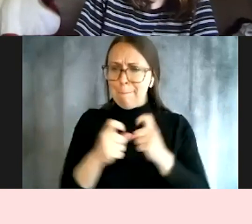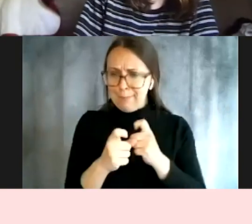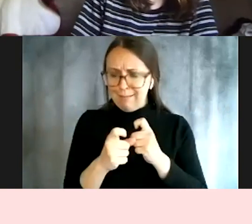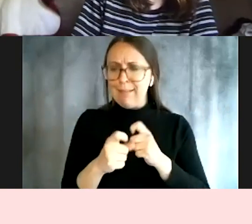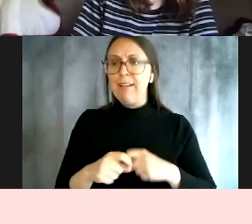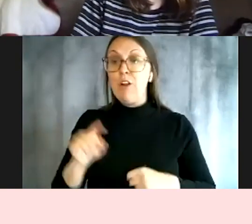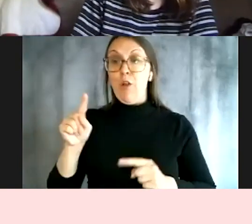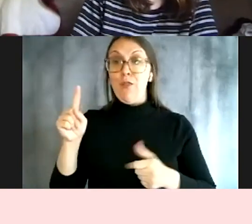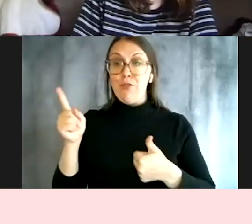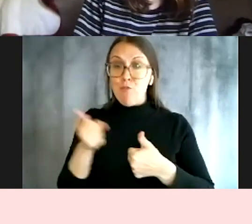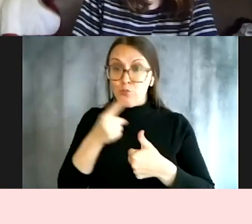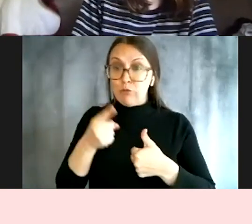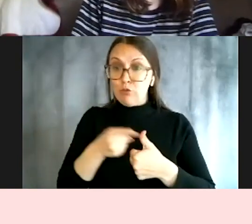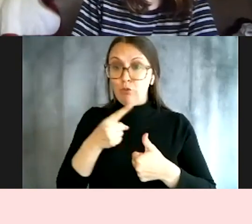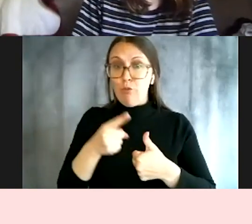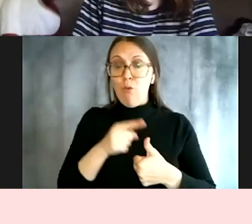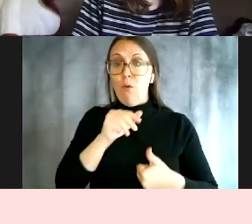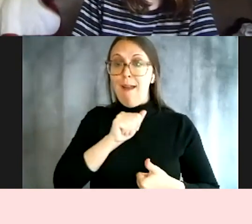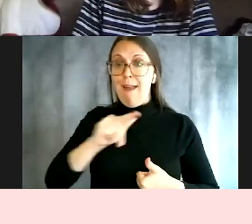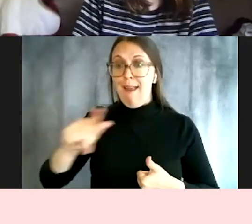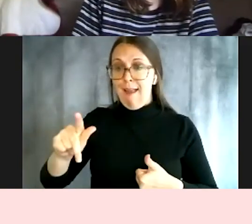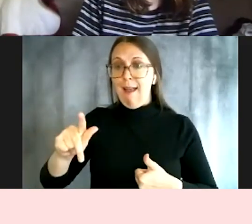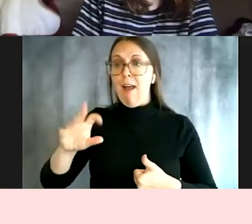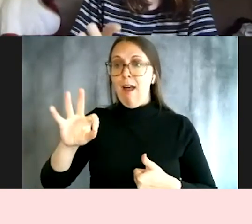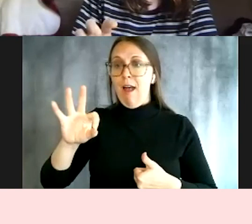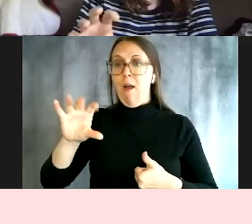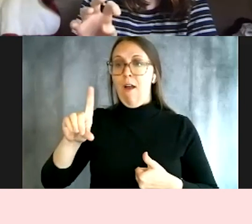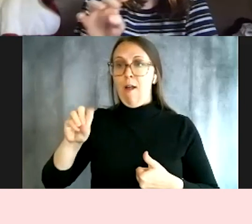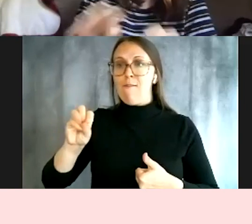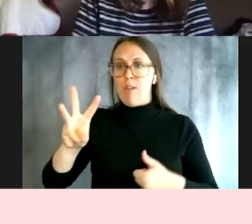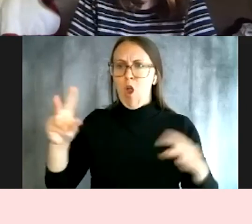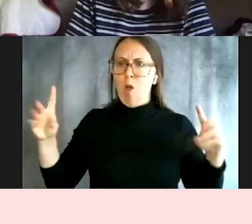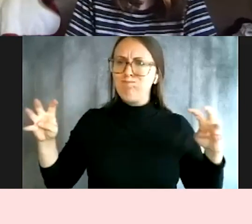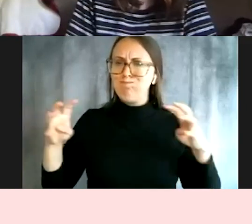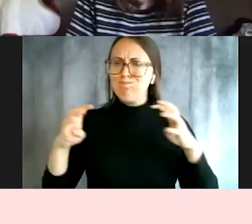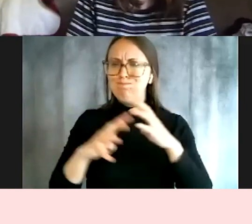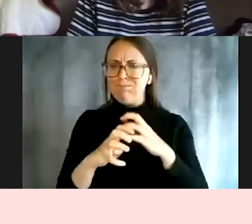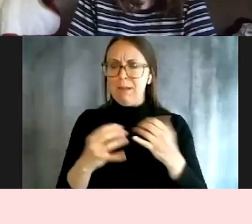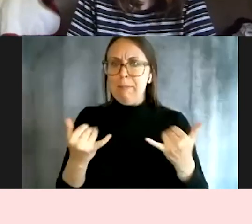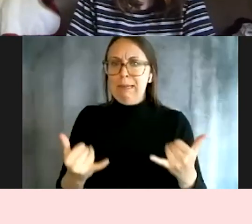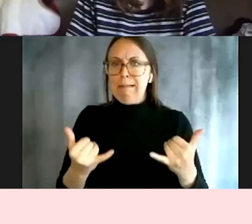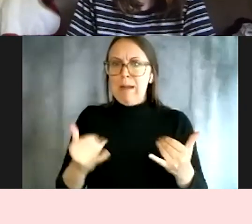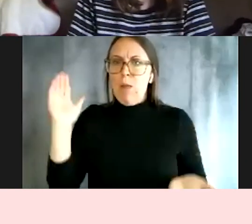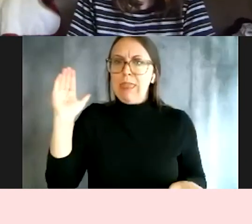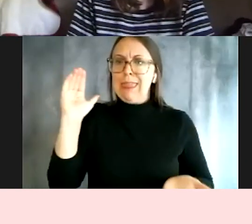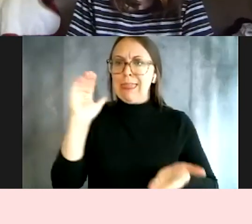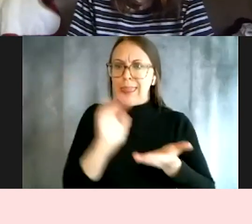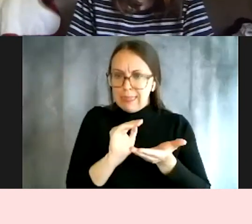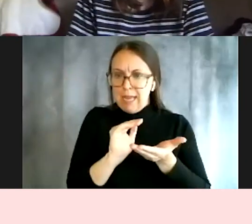app flow and so there's a lot less things to get through to be able to register for classes